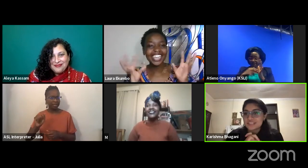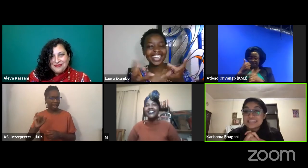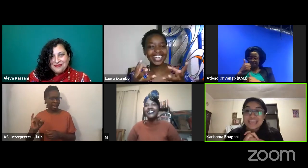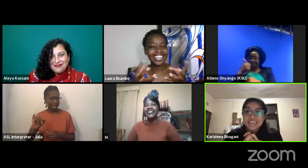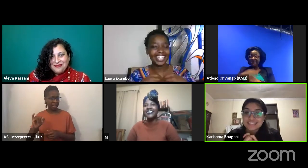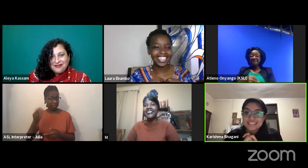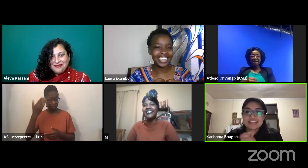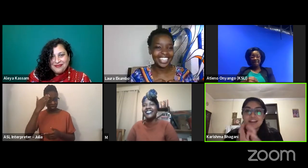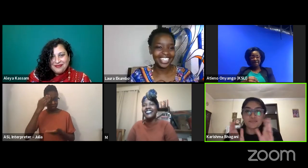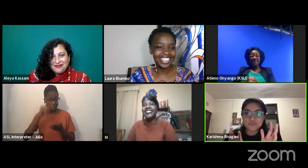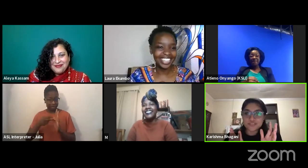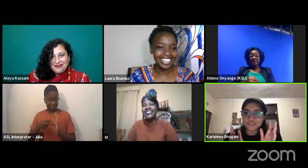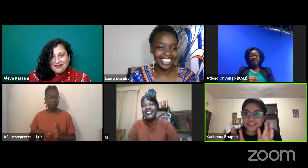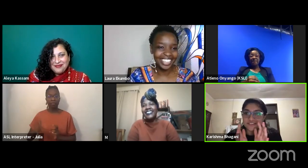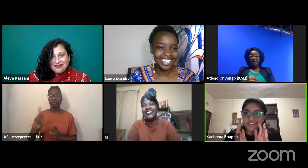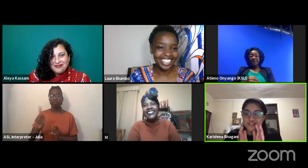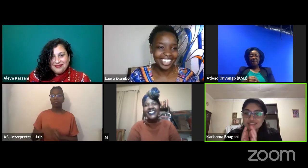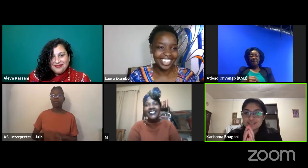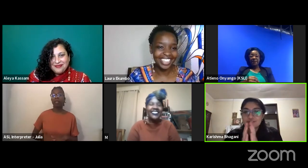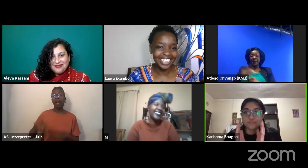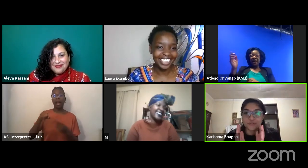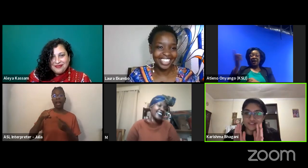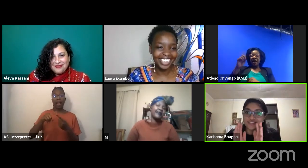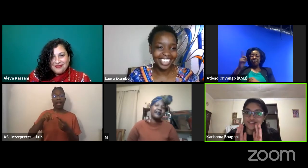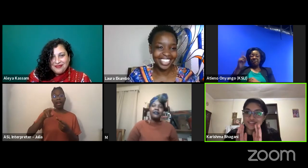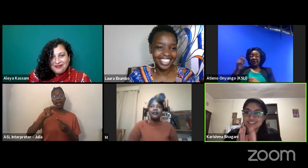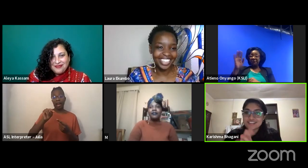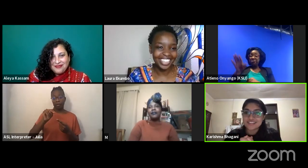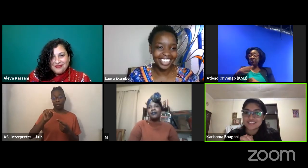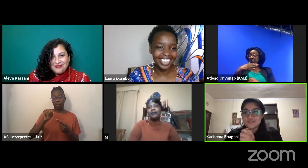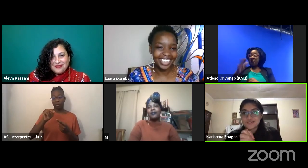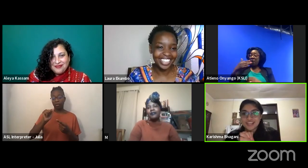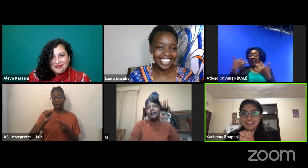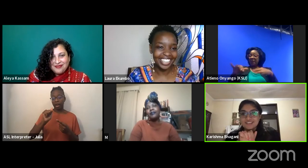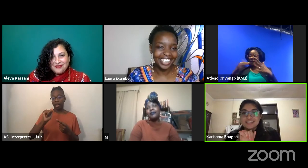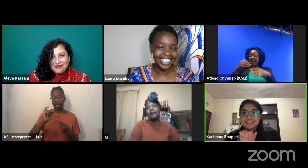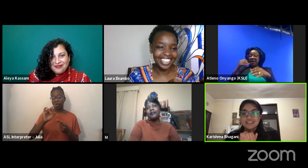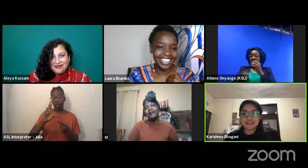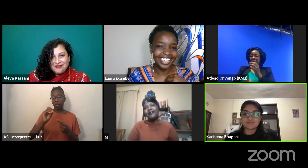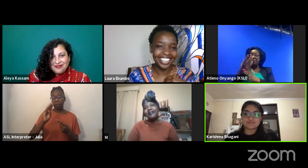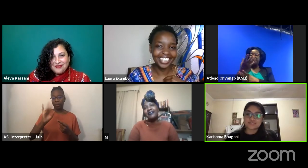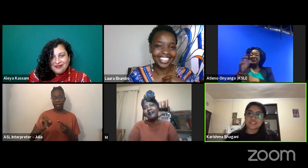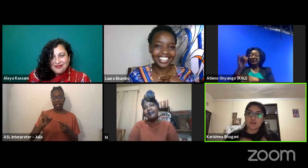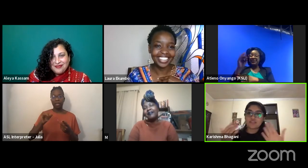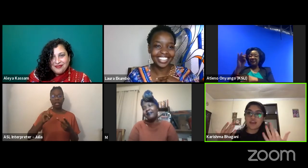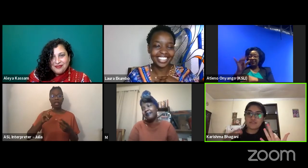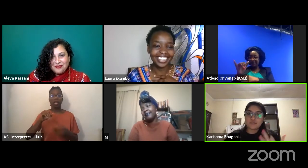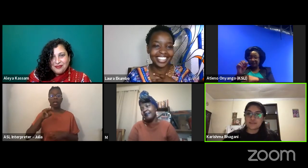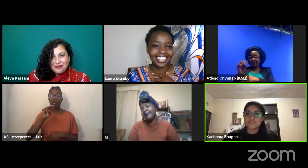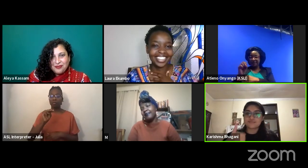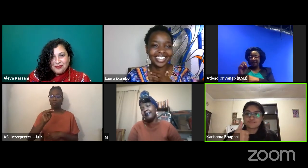Just in case the Nairobi Musical Theater Initiative co-producers of the series, you can check it out on the homepage.